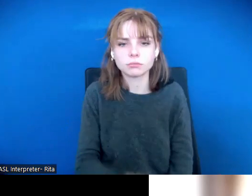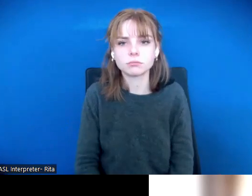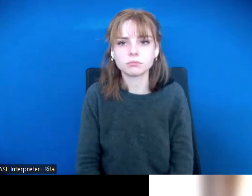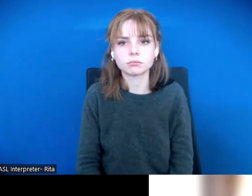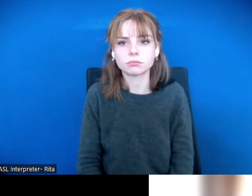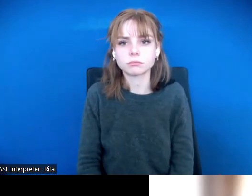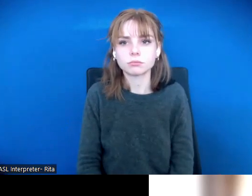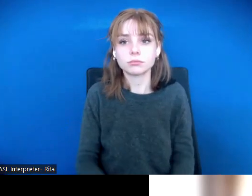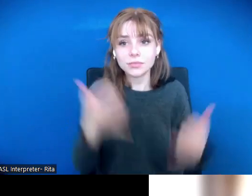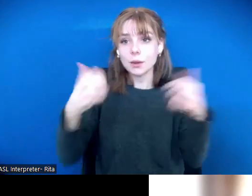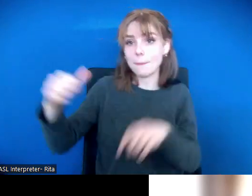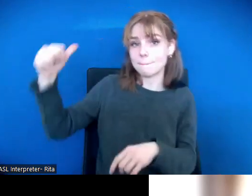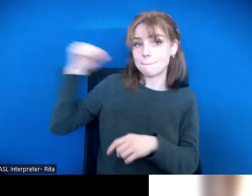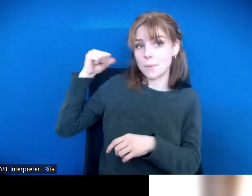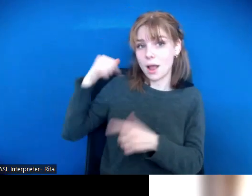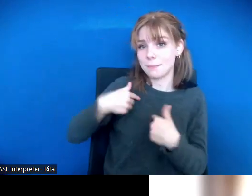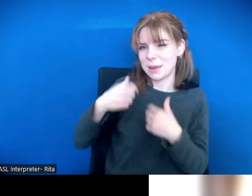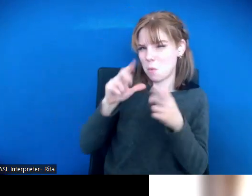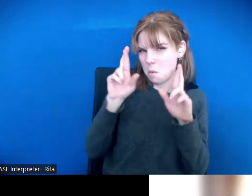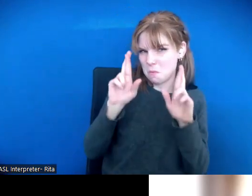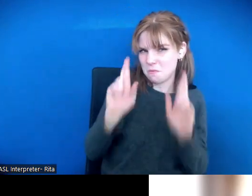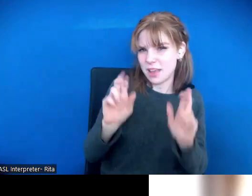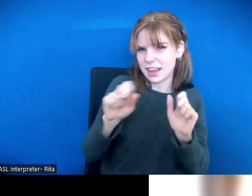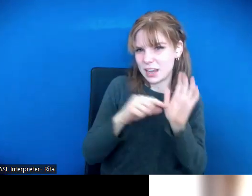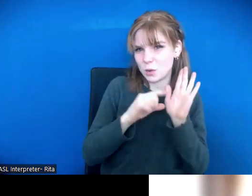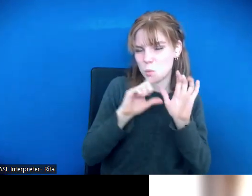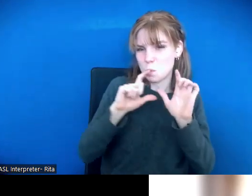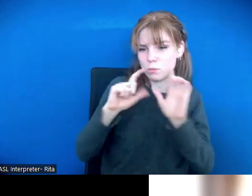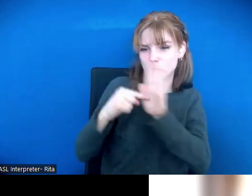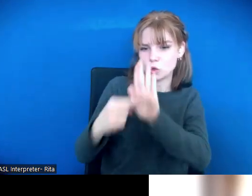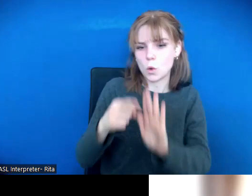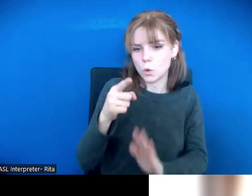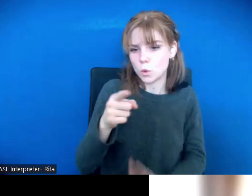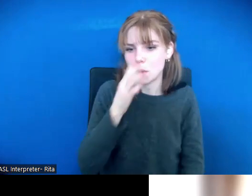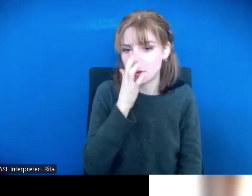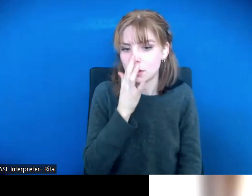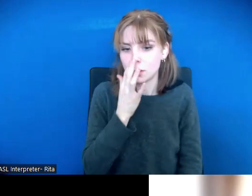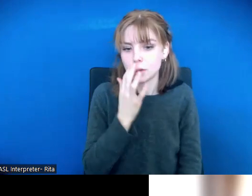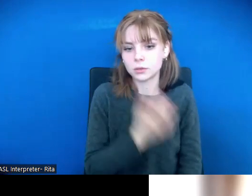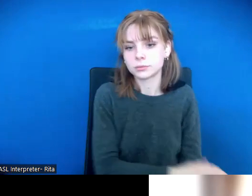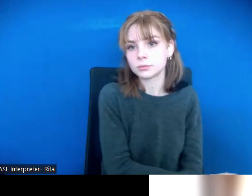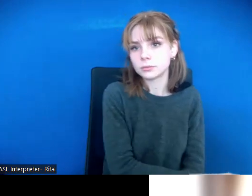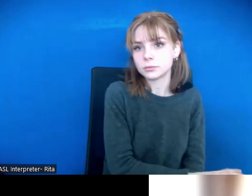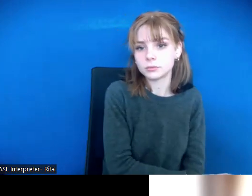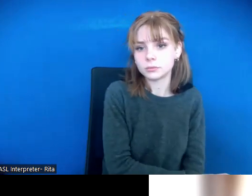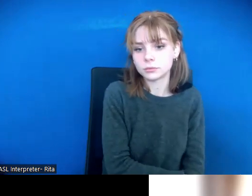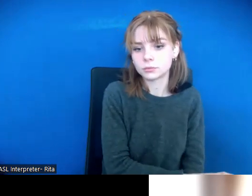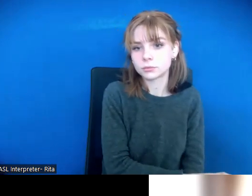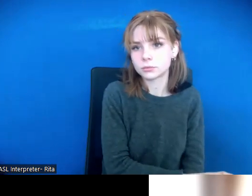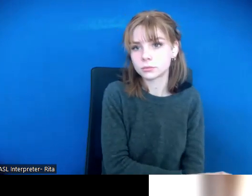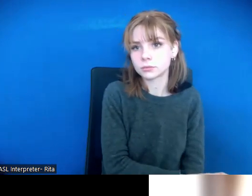So, for someone who has a difficult time reading or maybe they are trying to work on enunciation and how they are processing their words, this is a great device. It also has the capability to use an earbud. If you are in a classroom and you don't want others being distracted, you could have that privacy.